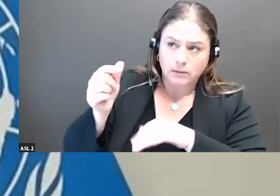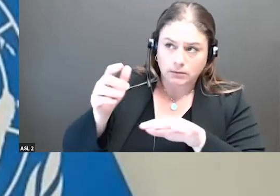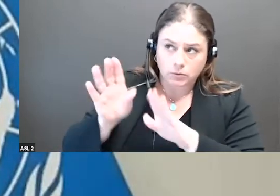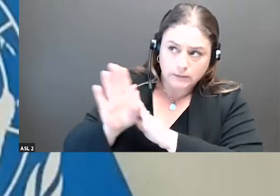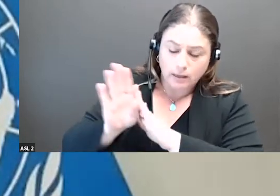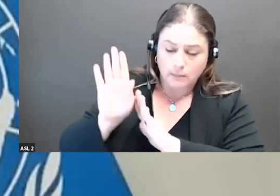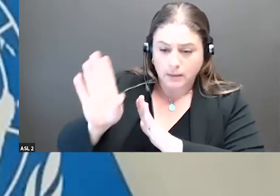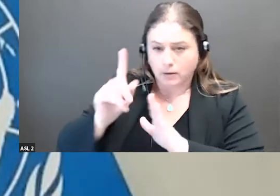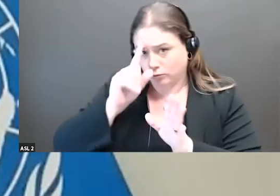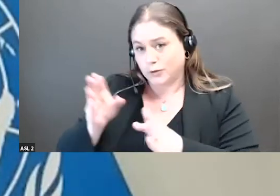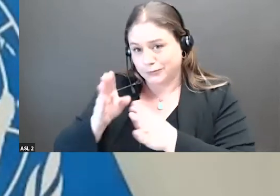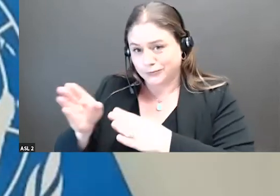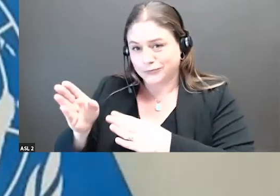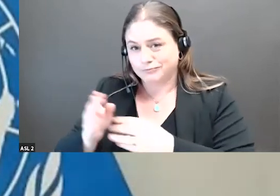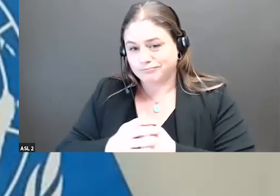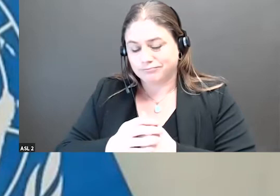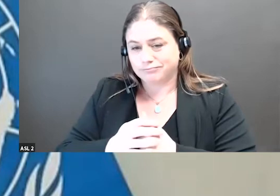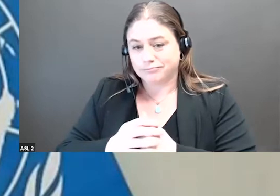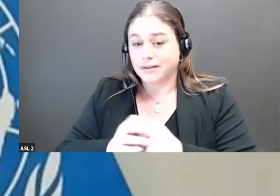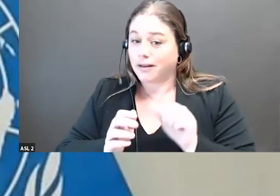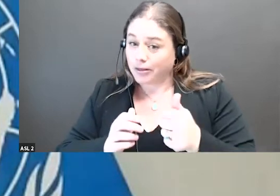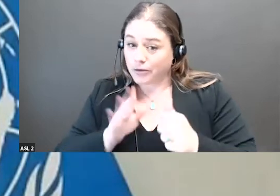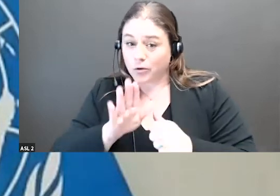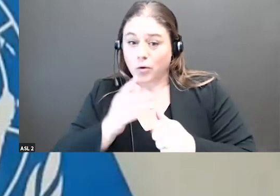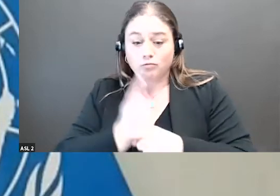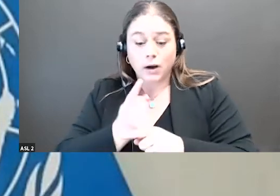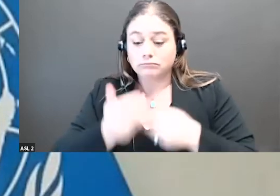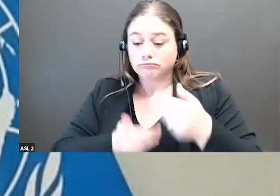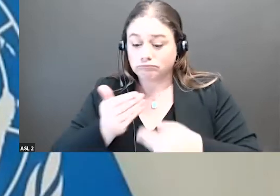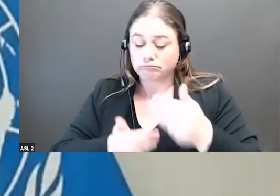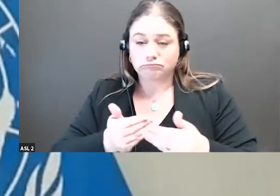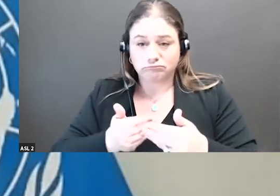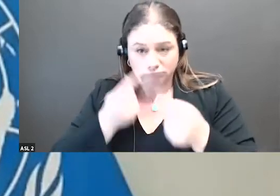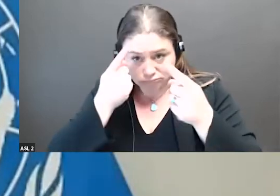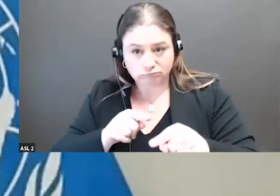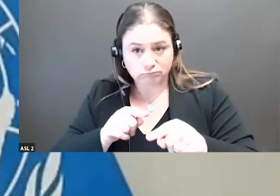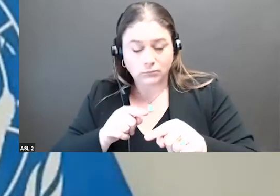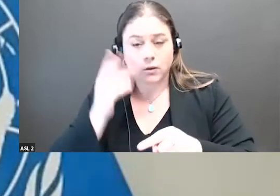Second, I believe you're on the right track with your efforts to build a consensus-based strategy.